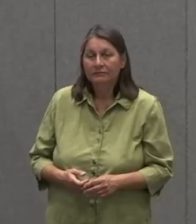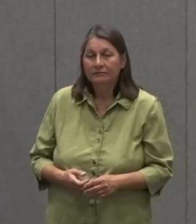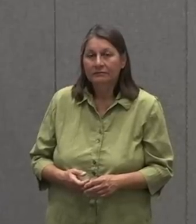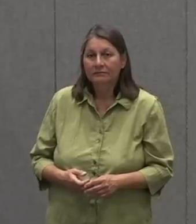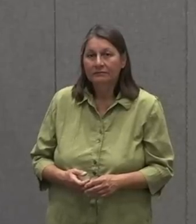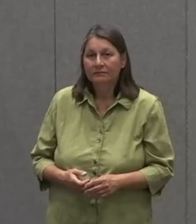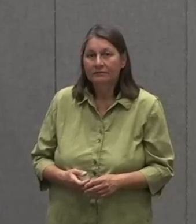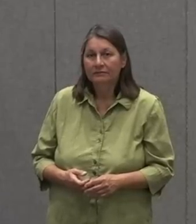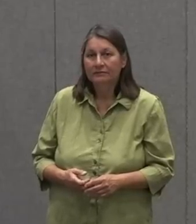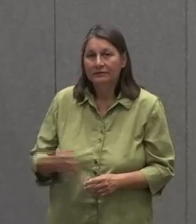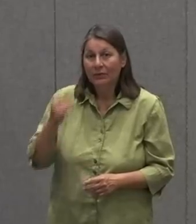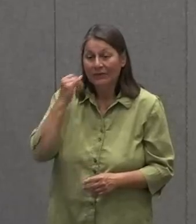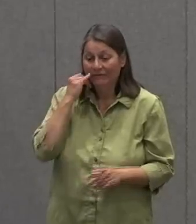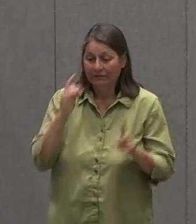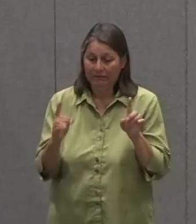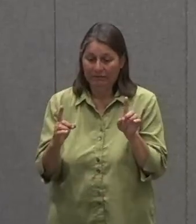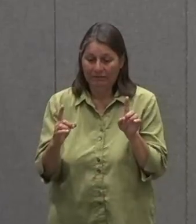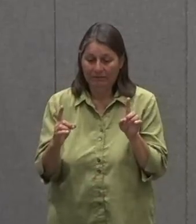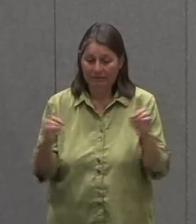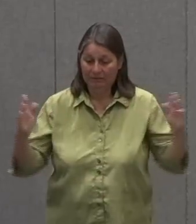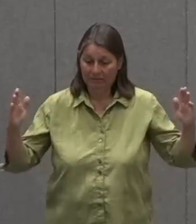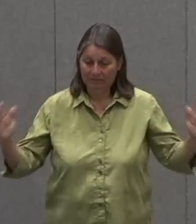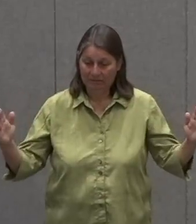of the distance between that tenth,